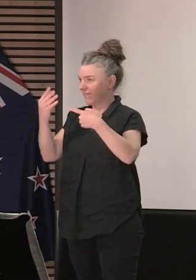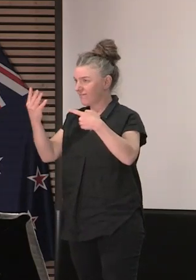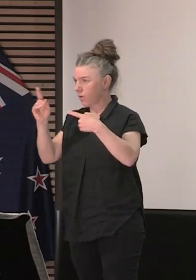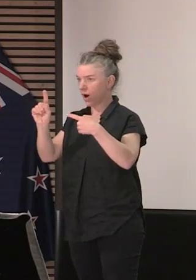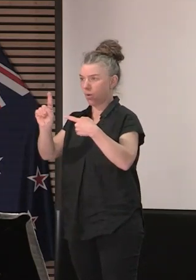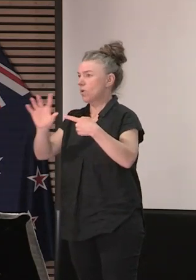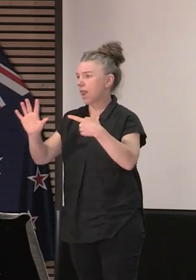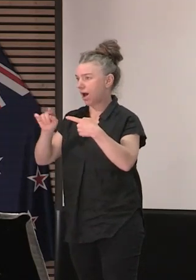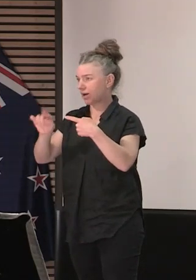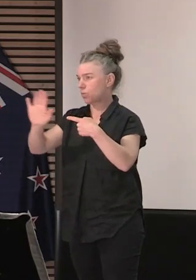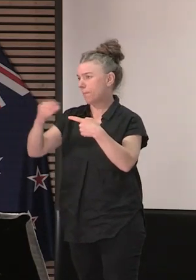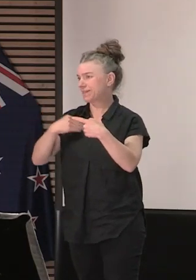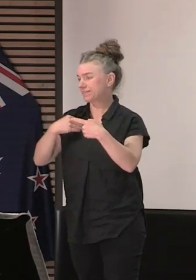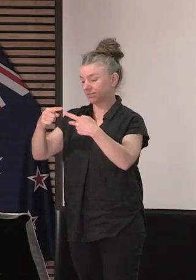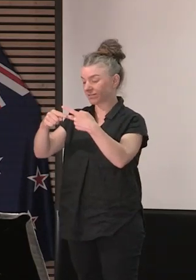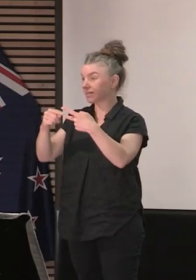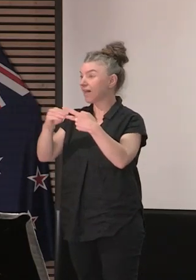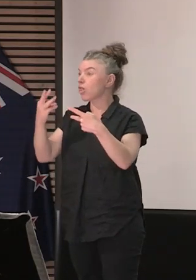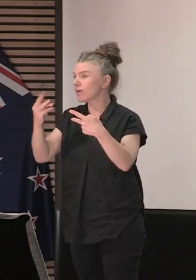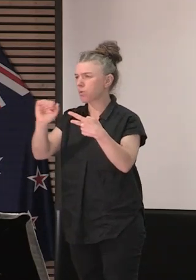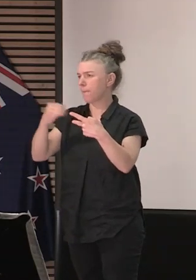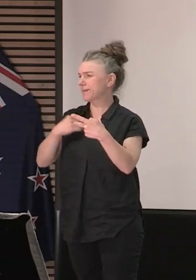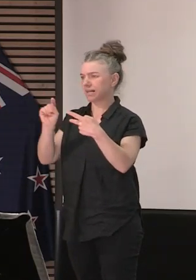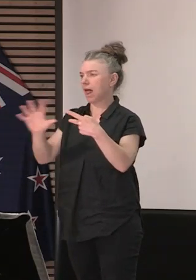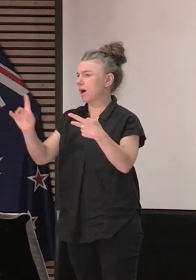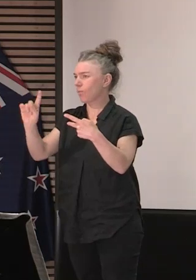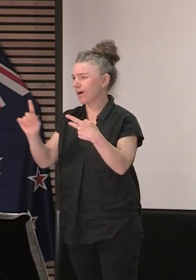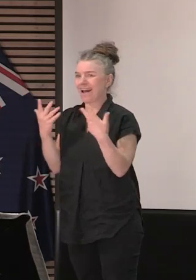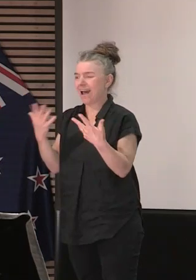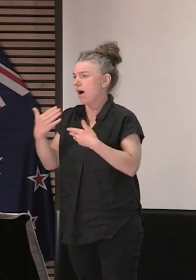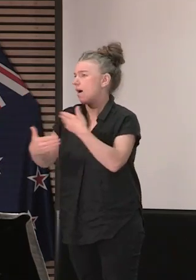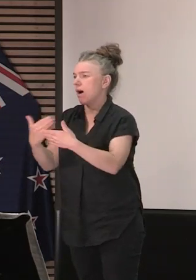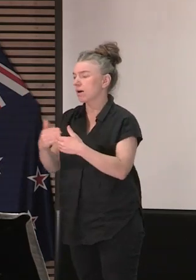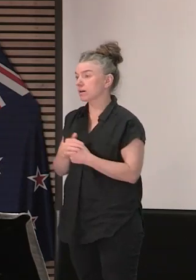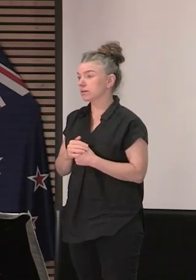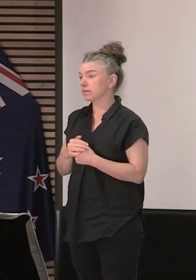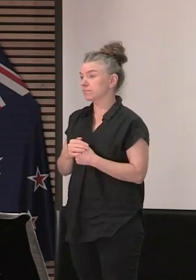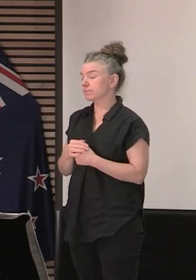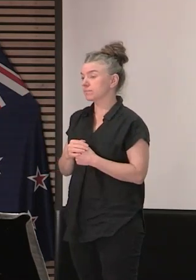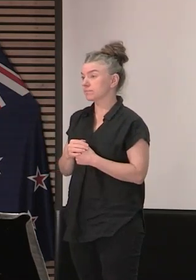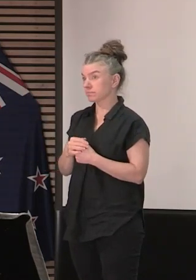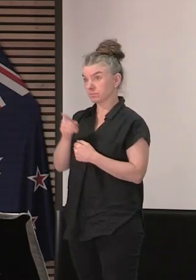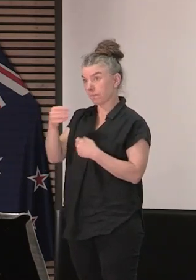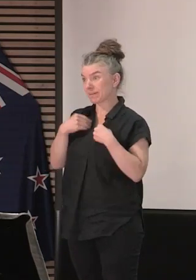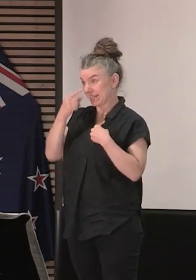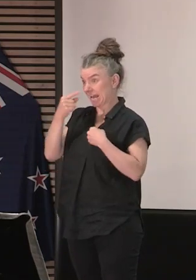Treat COVID-19like a health and safetyissue. Ask whether it'spossible for your business tooperate with socialdistancing?